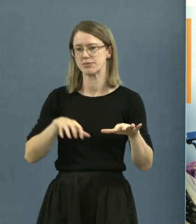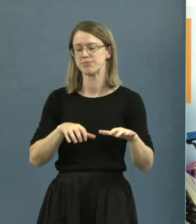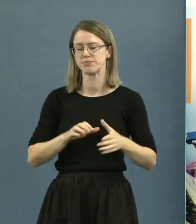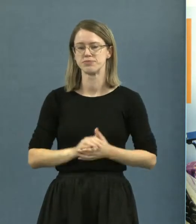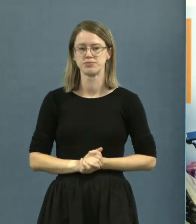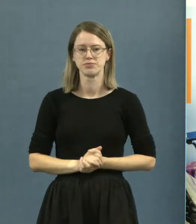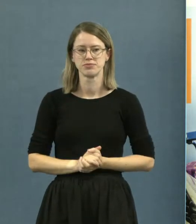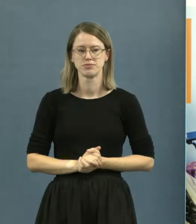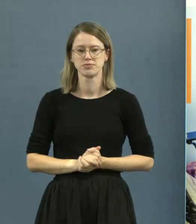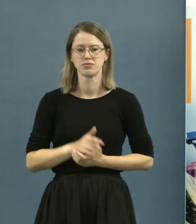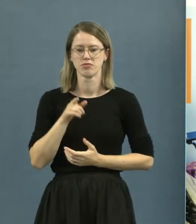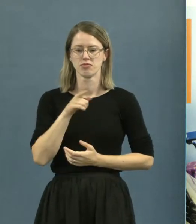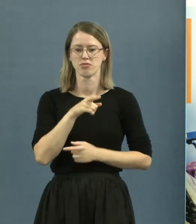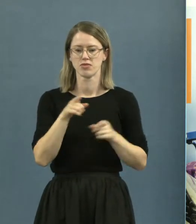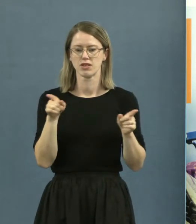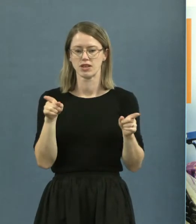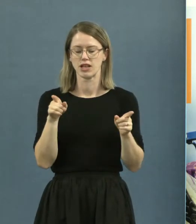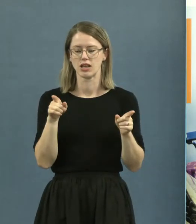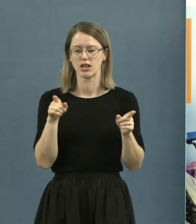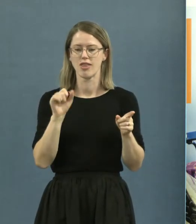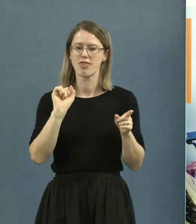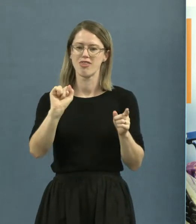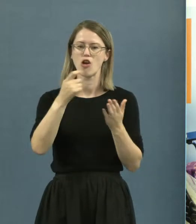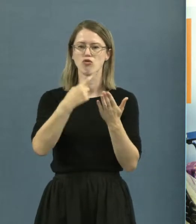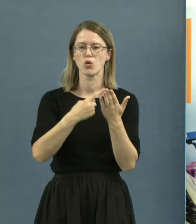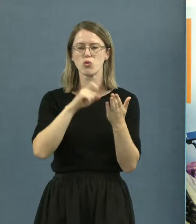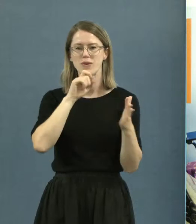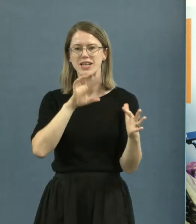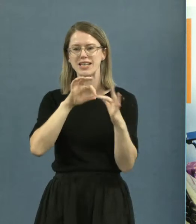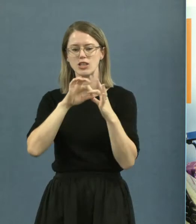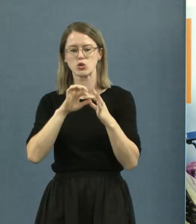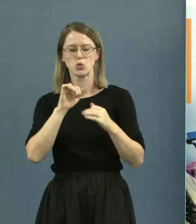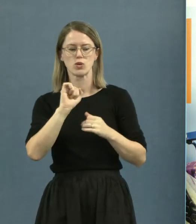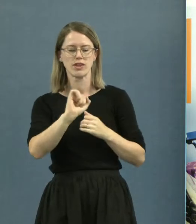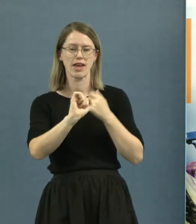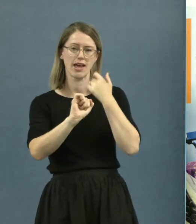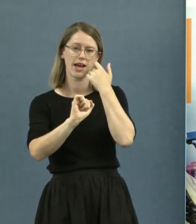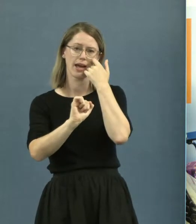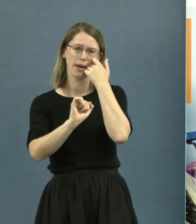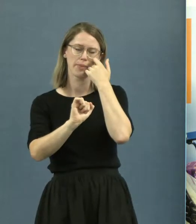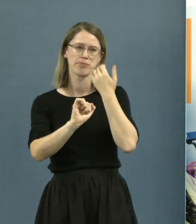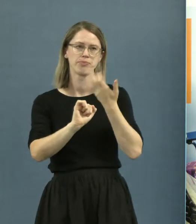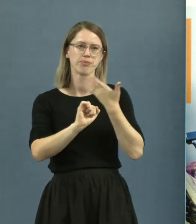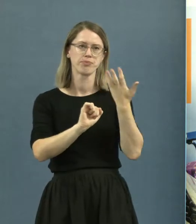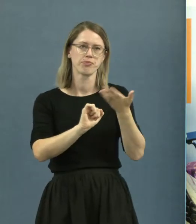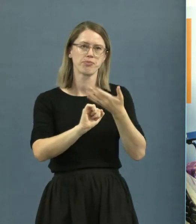Health Boards, but it will be based on, you know, how their